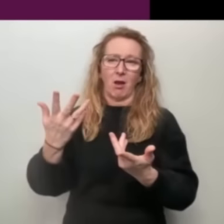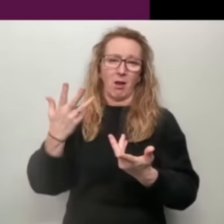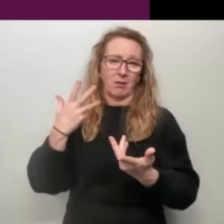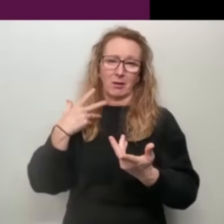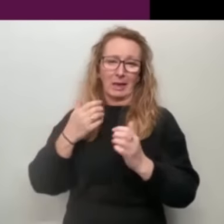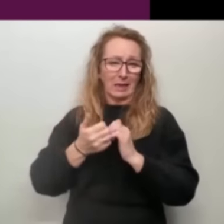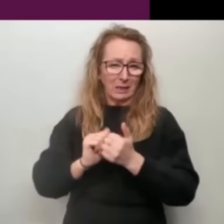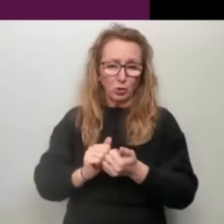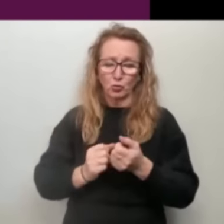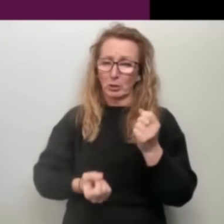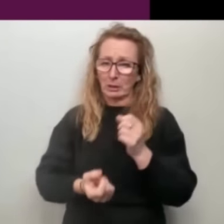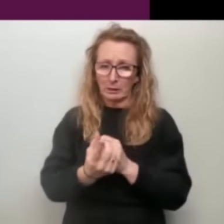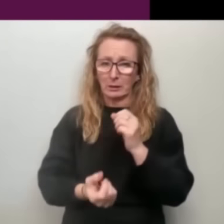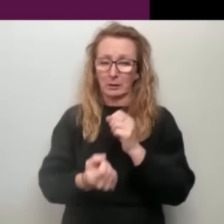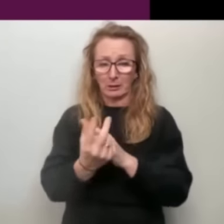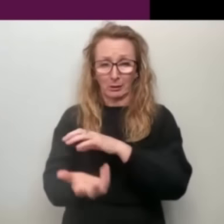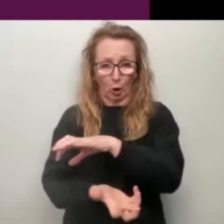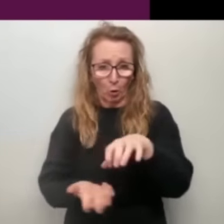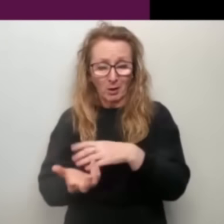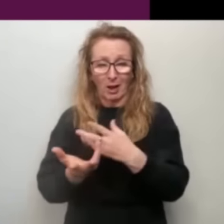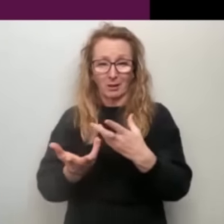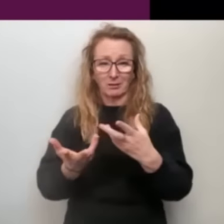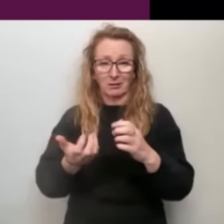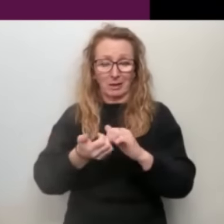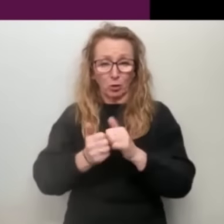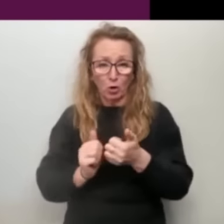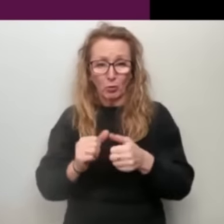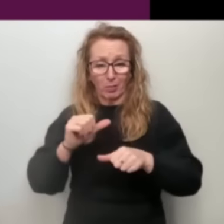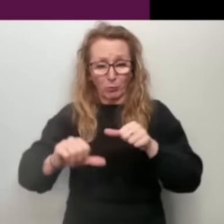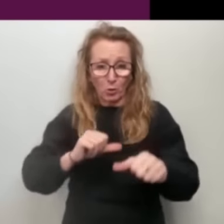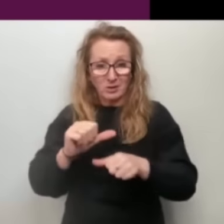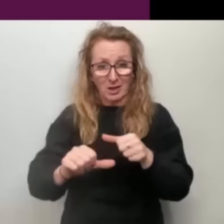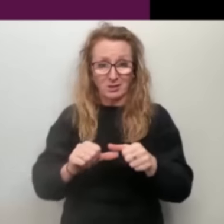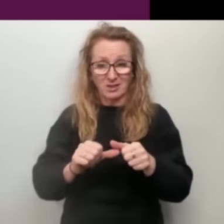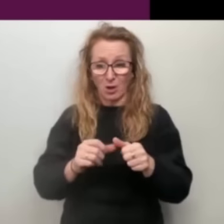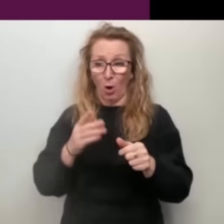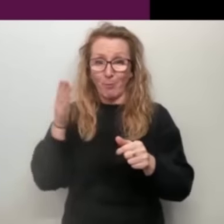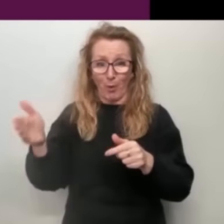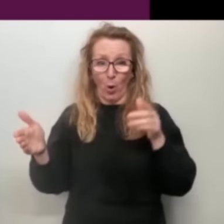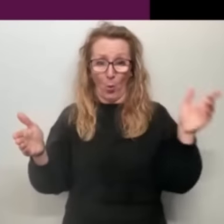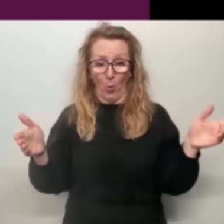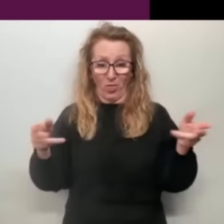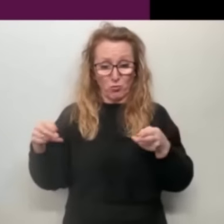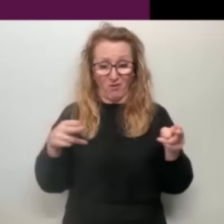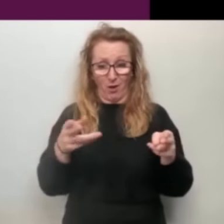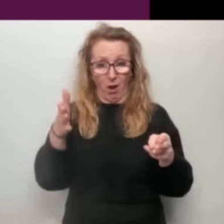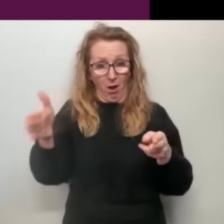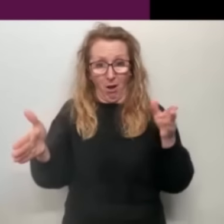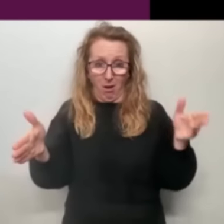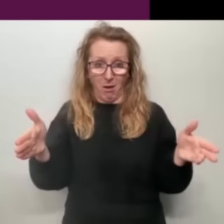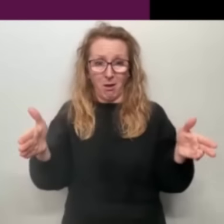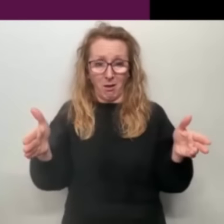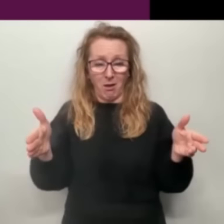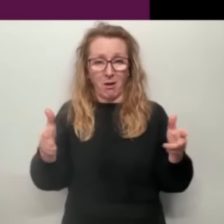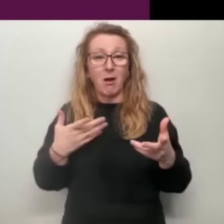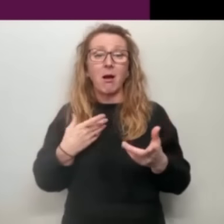with complex industrial processes taking place on both sides of the river. In particular, the area was known